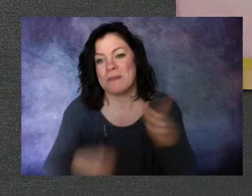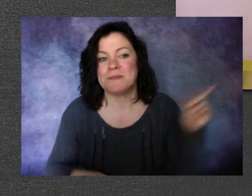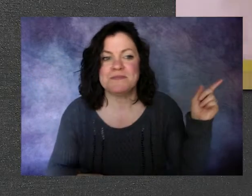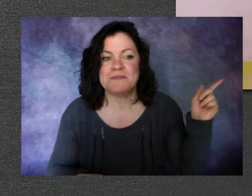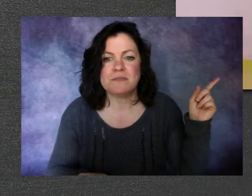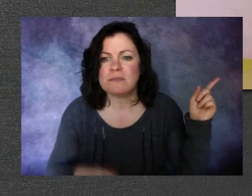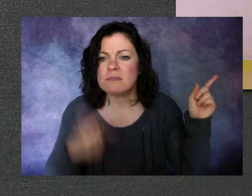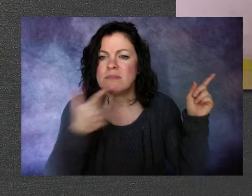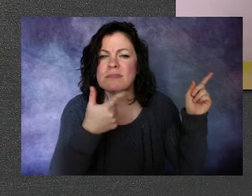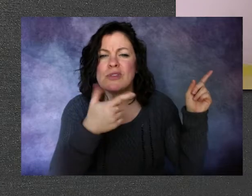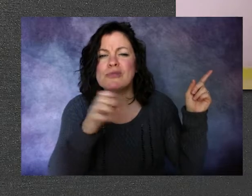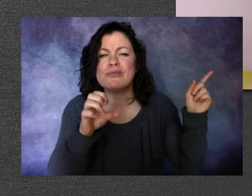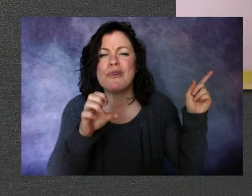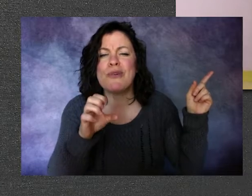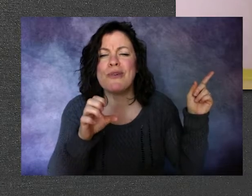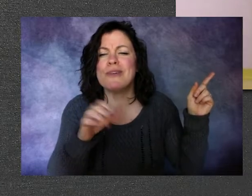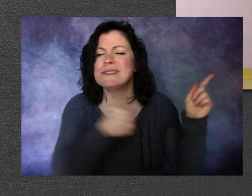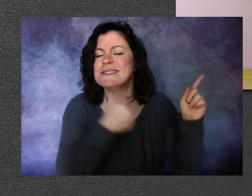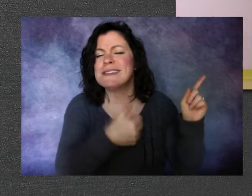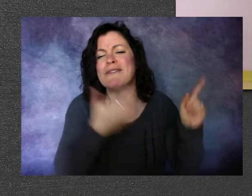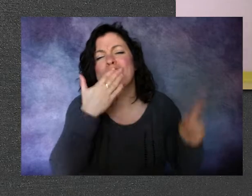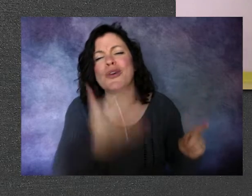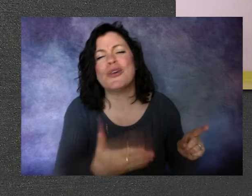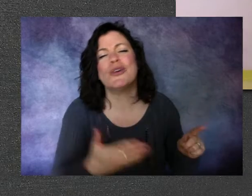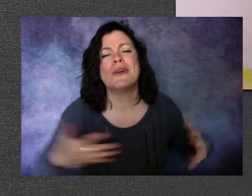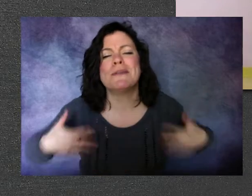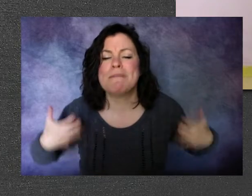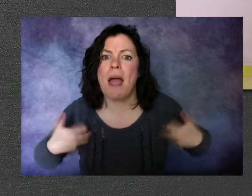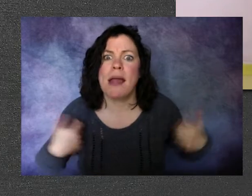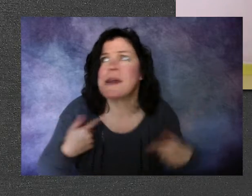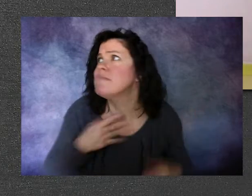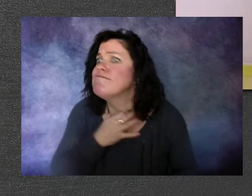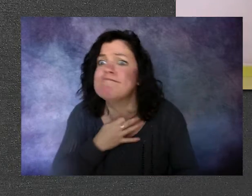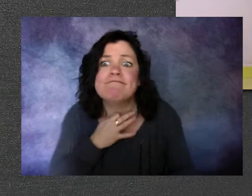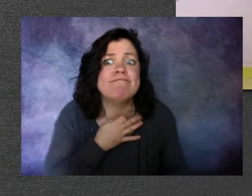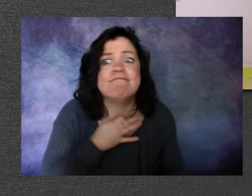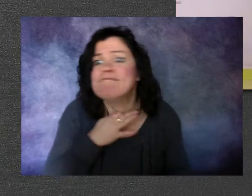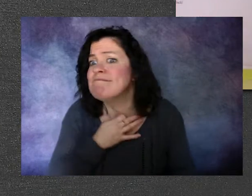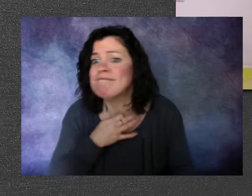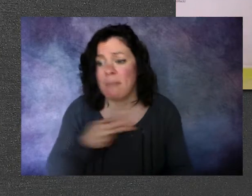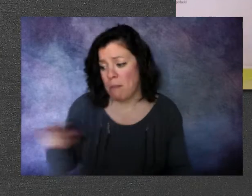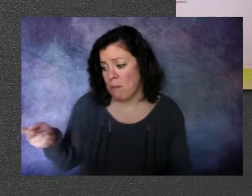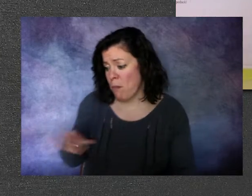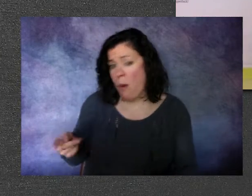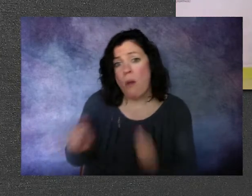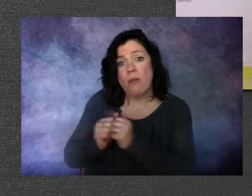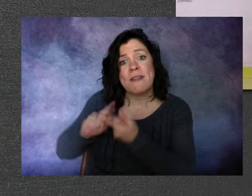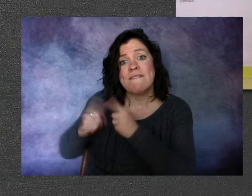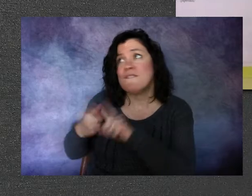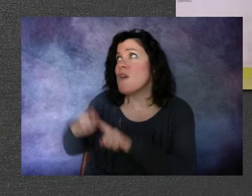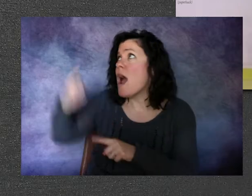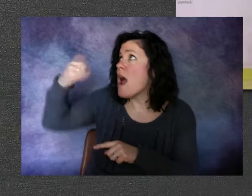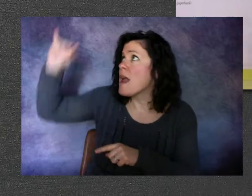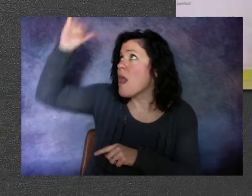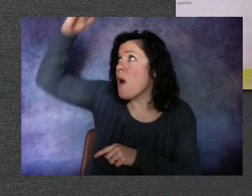This is George. He was a good little monkey and always very curious. Today, George and his friend, the man with the yellow hat,